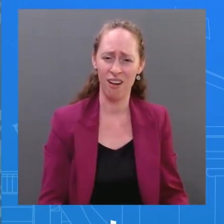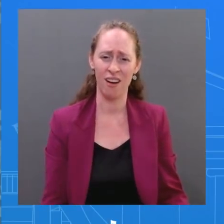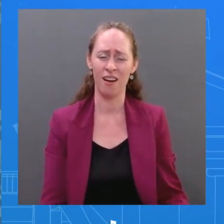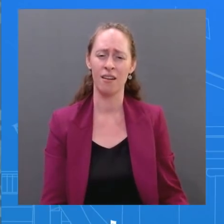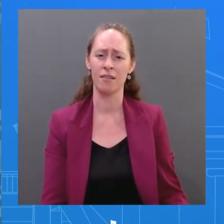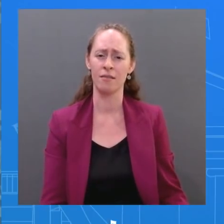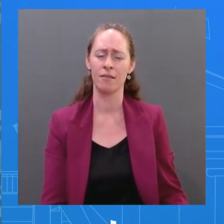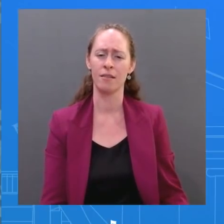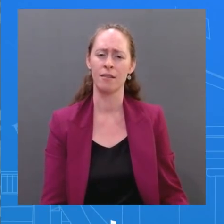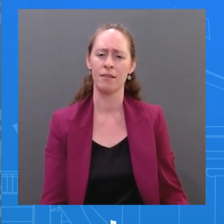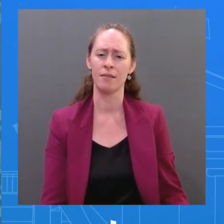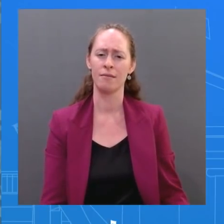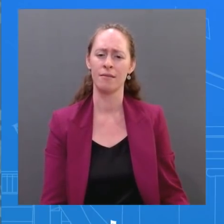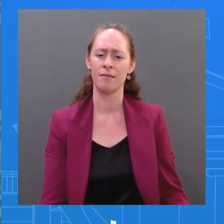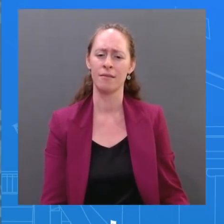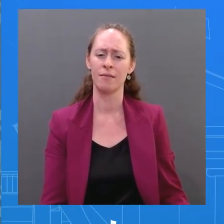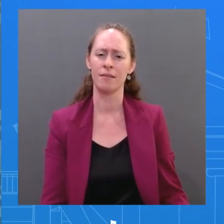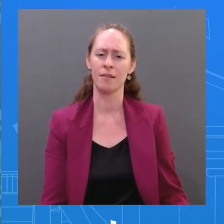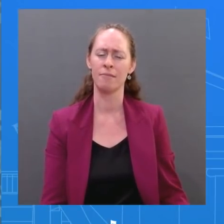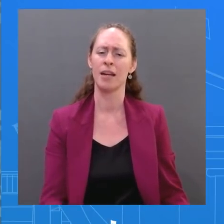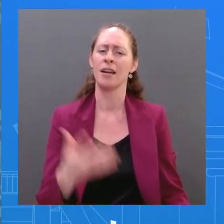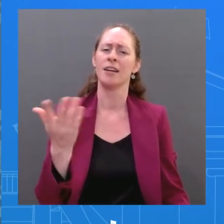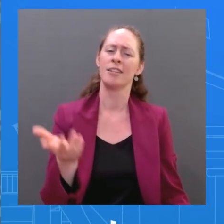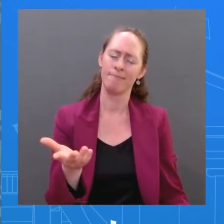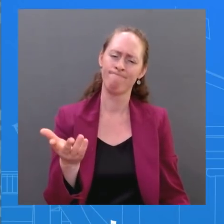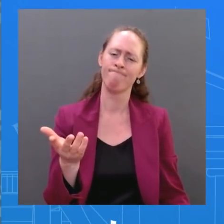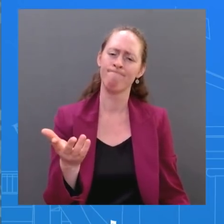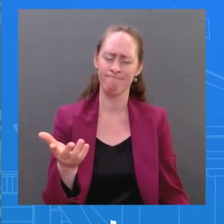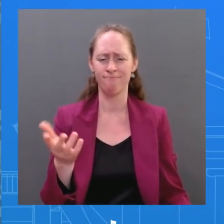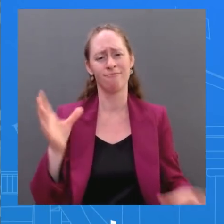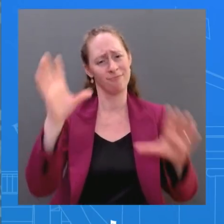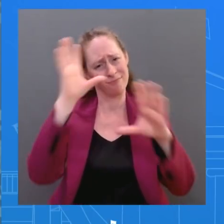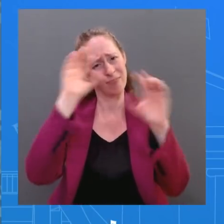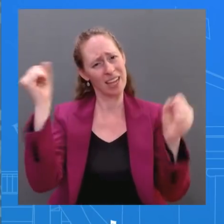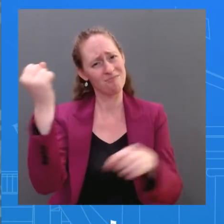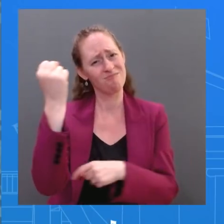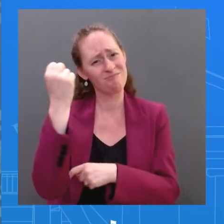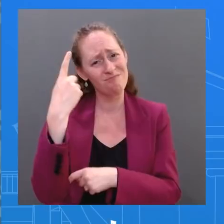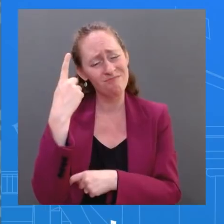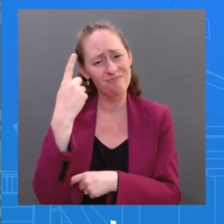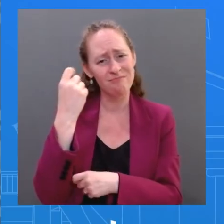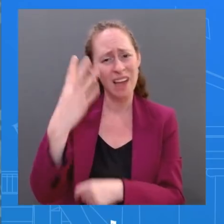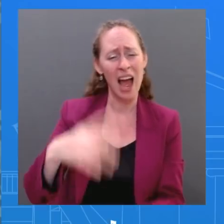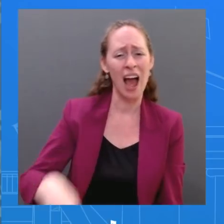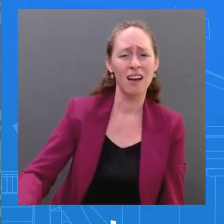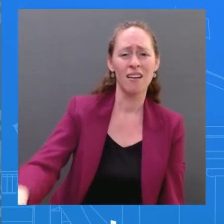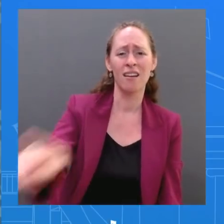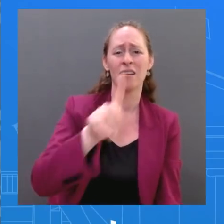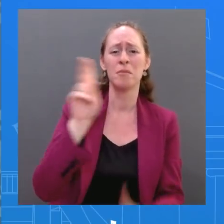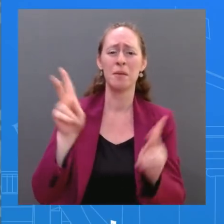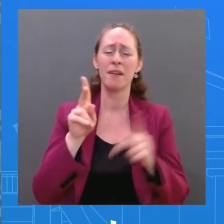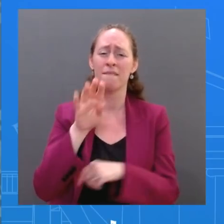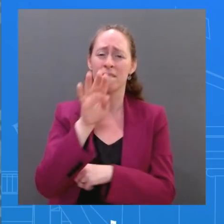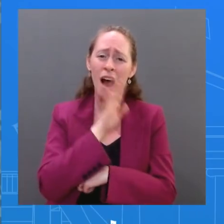He understands that gas prices are high because of Putin's tax hike, because of the war that Putin --